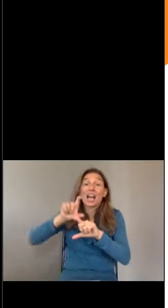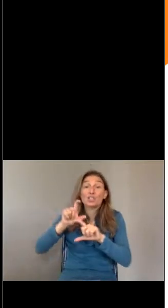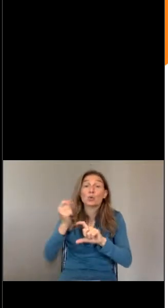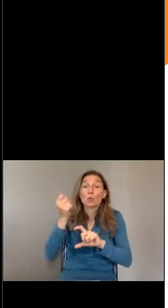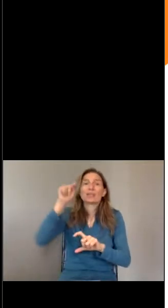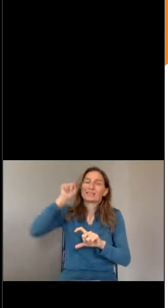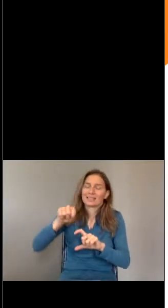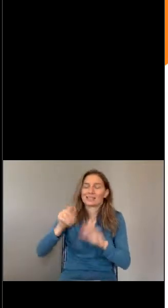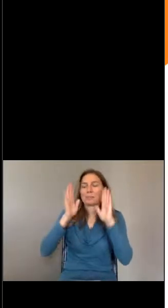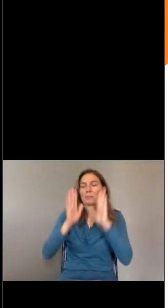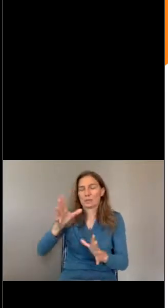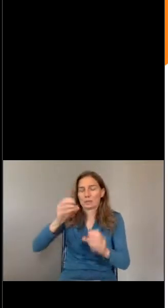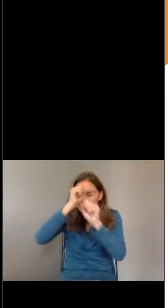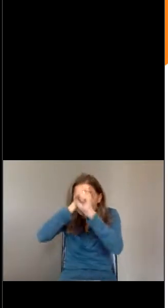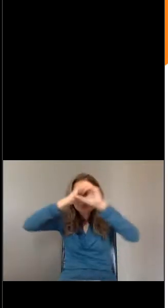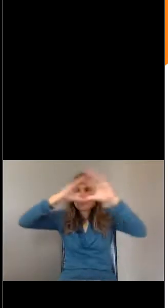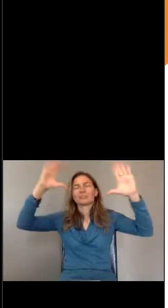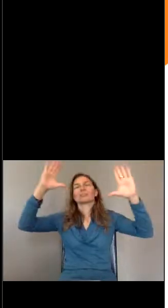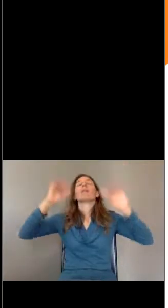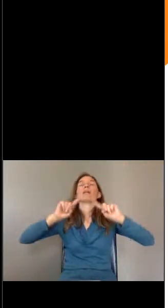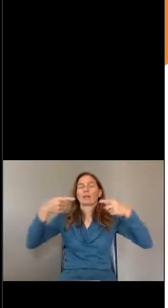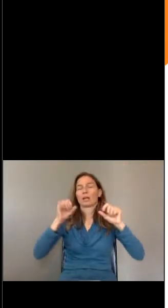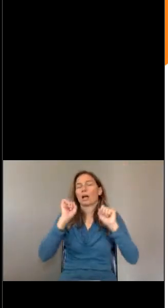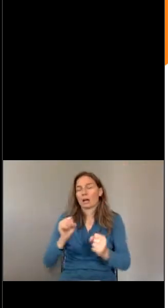But whenever we talk about social protection schemes,